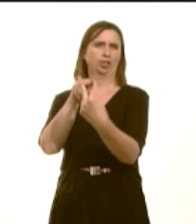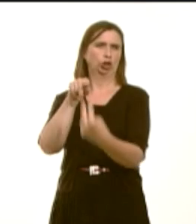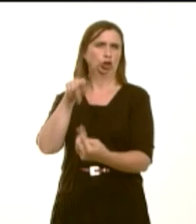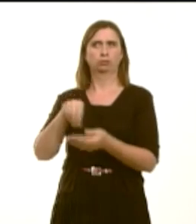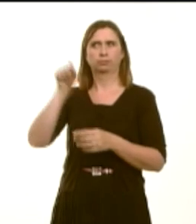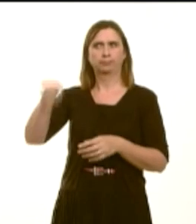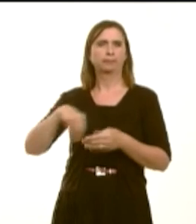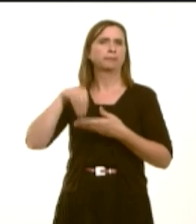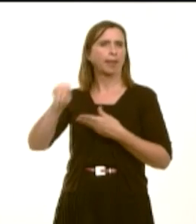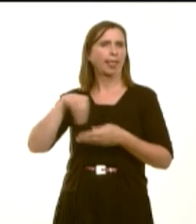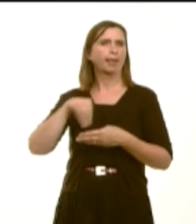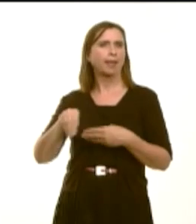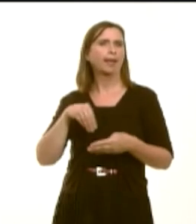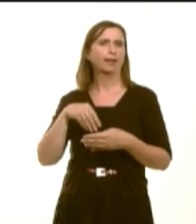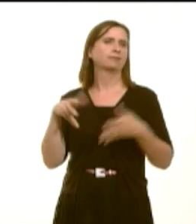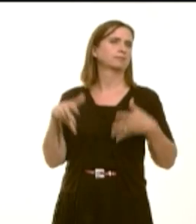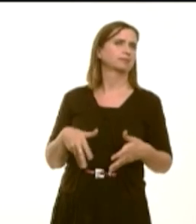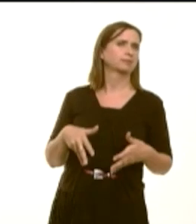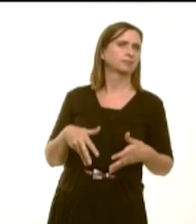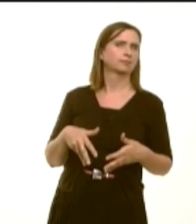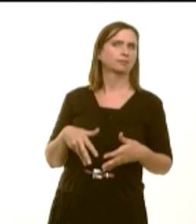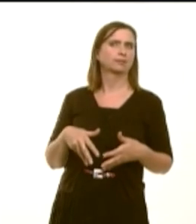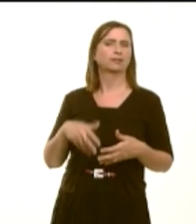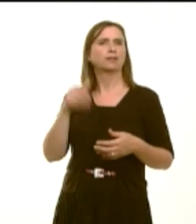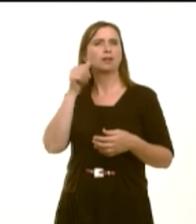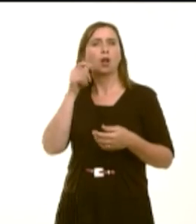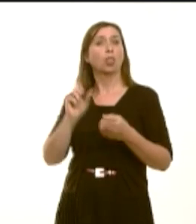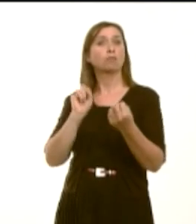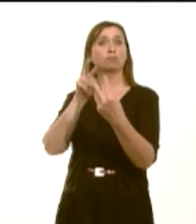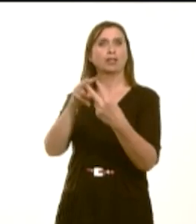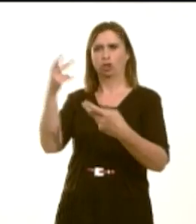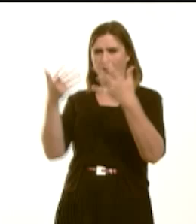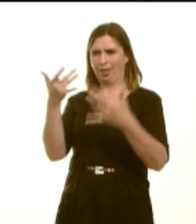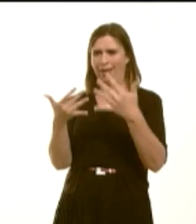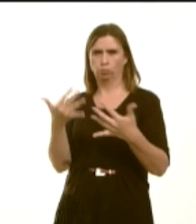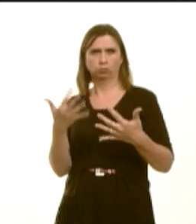concerns around the bridge accounts, which I believe are causing some anxiety, does the